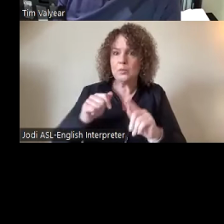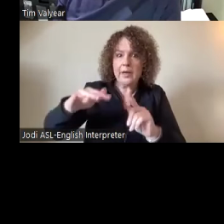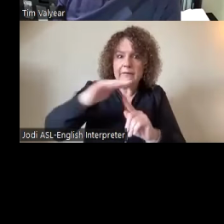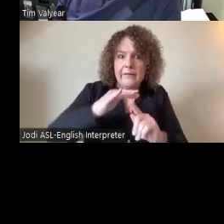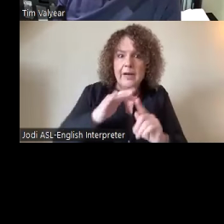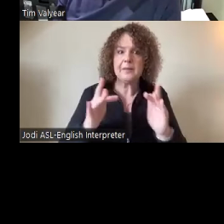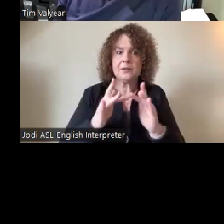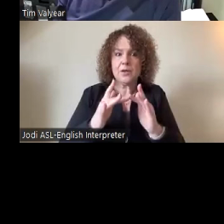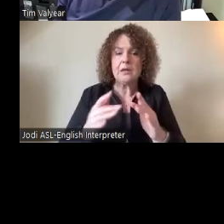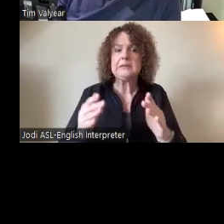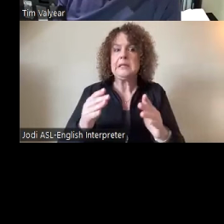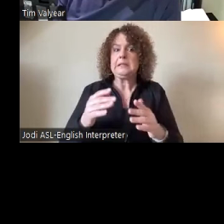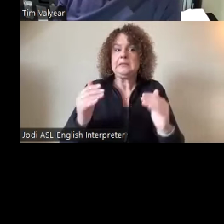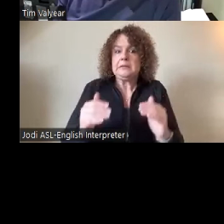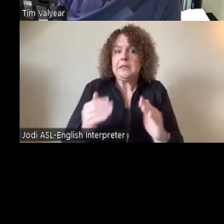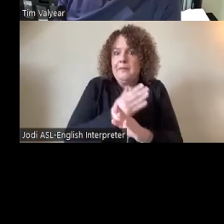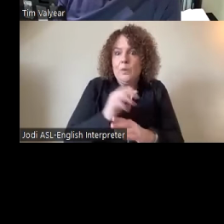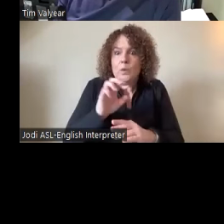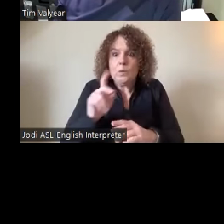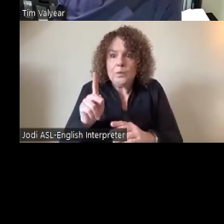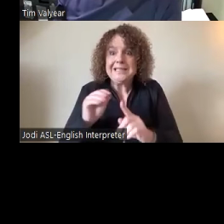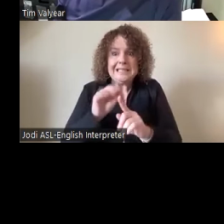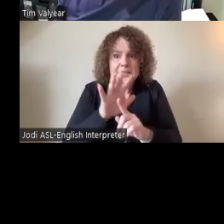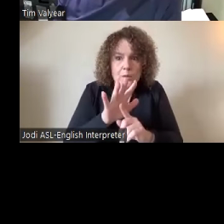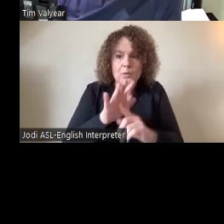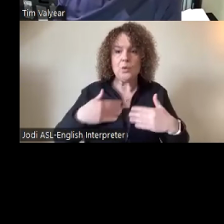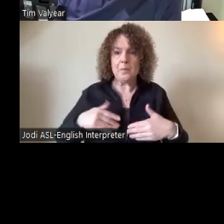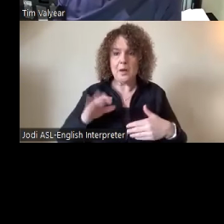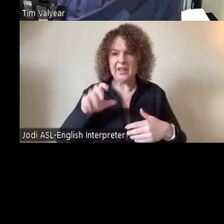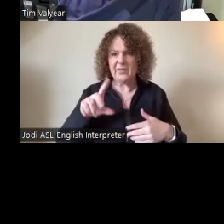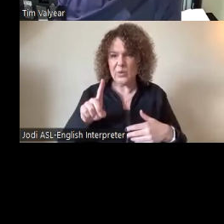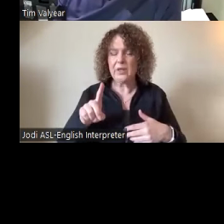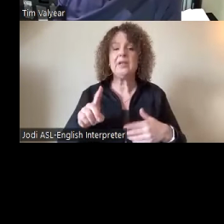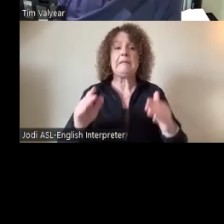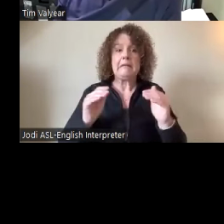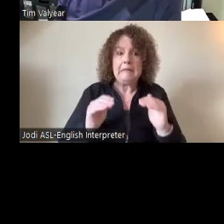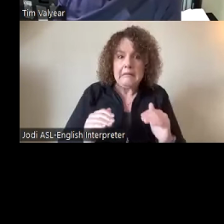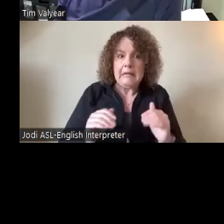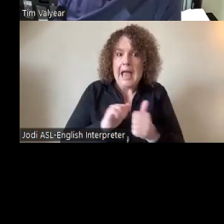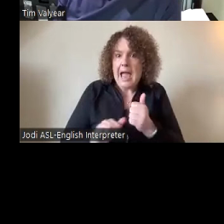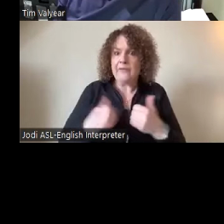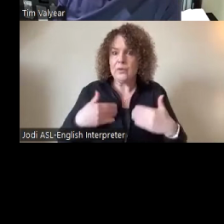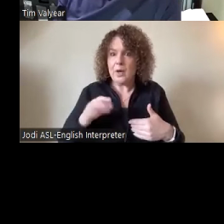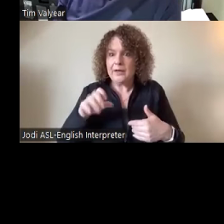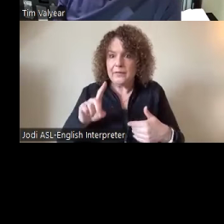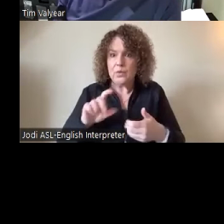before initial consumer and client environment contact, before a procedure with a risk of exposure to bodily